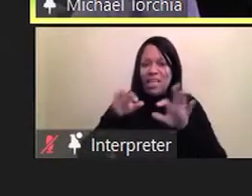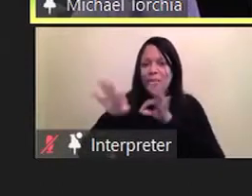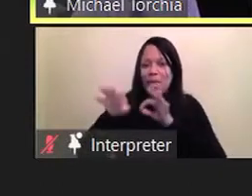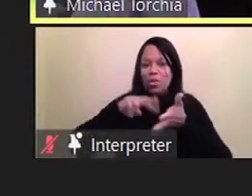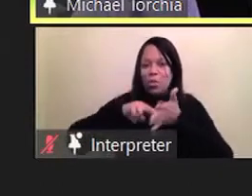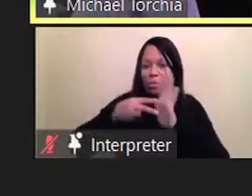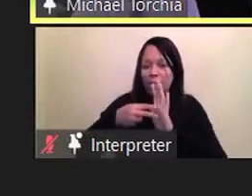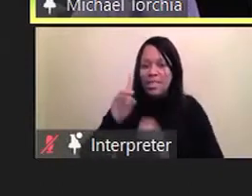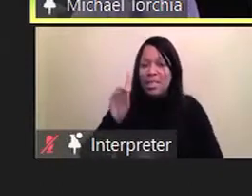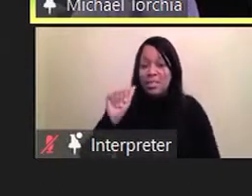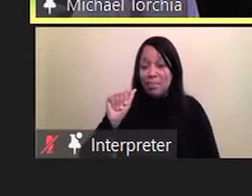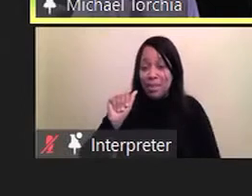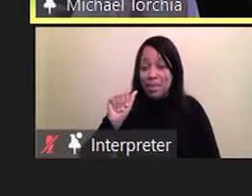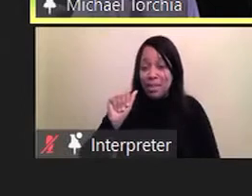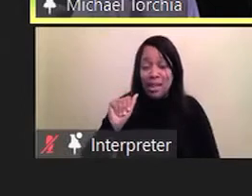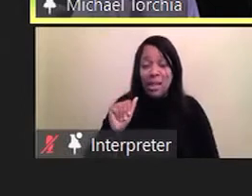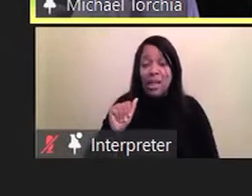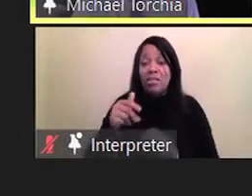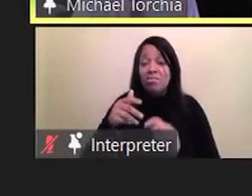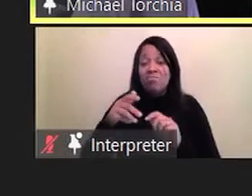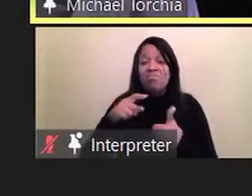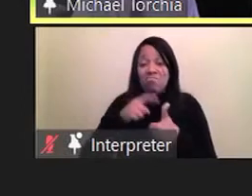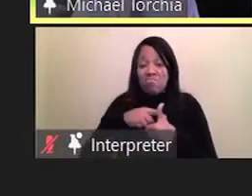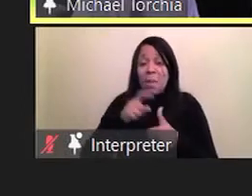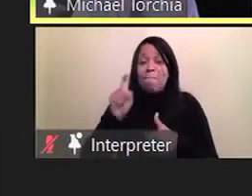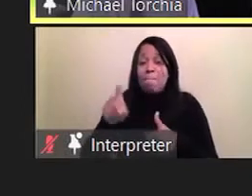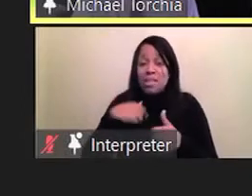disability means having a physical or mental impairment